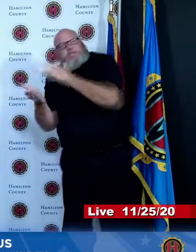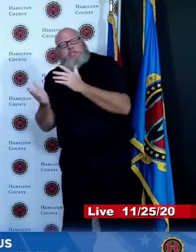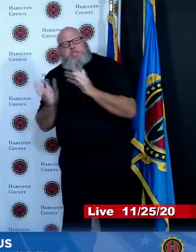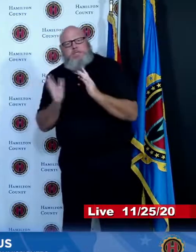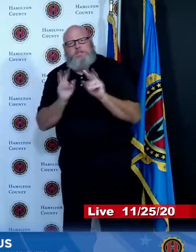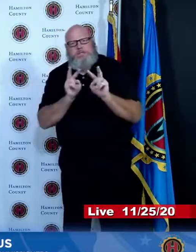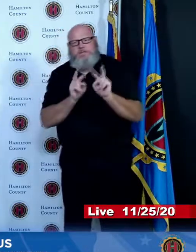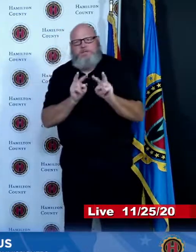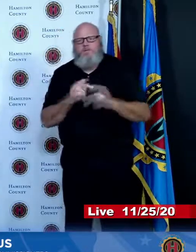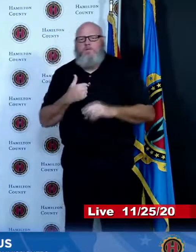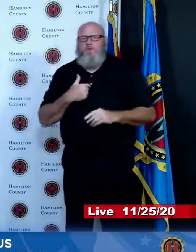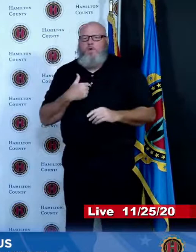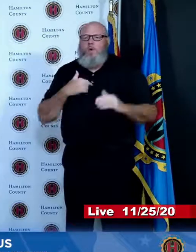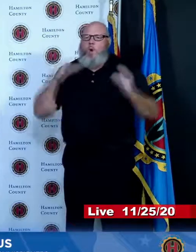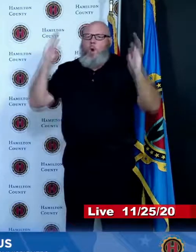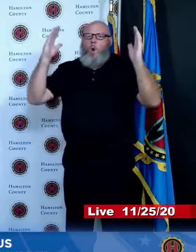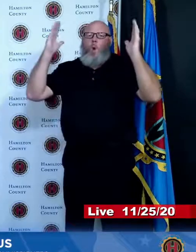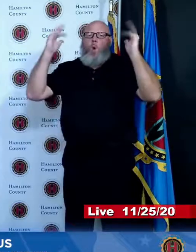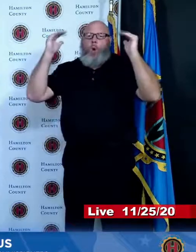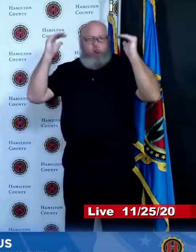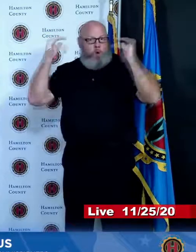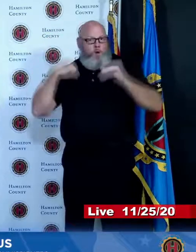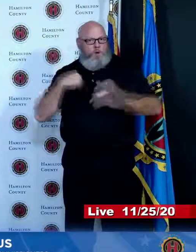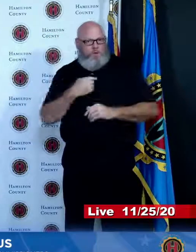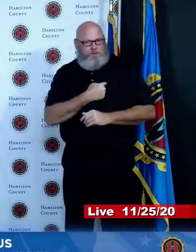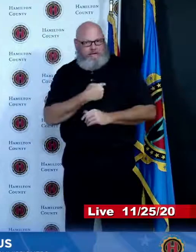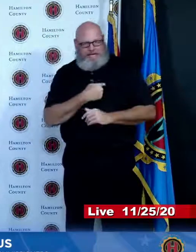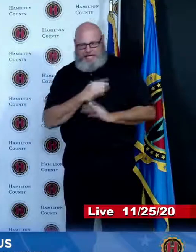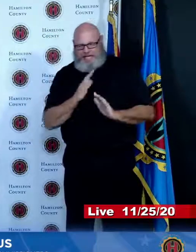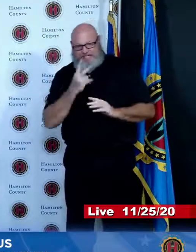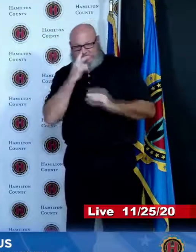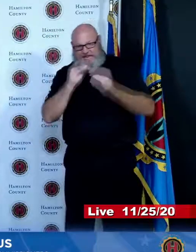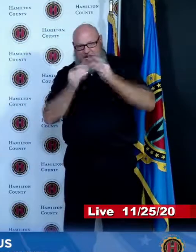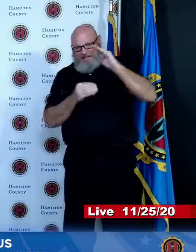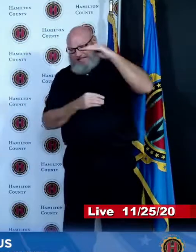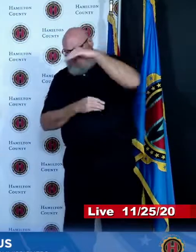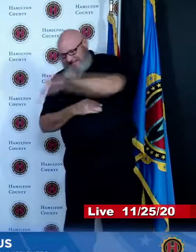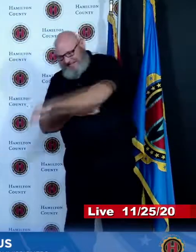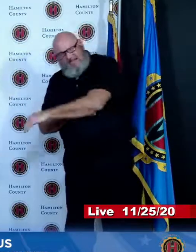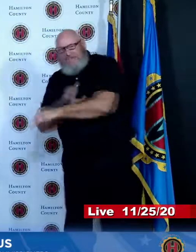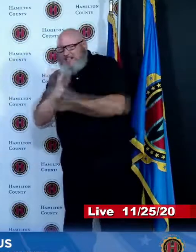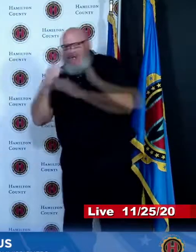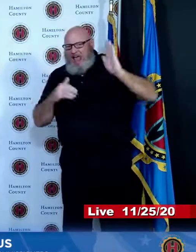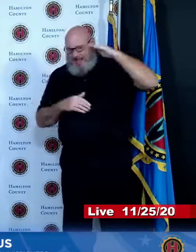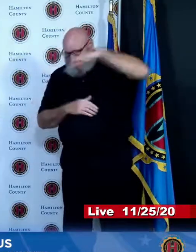this could be either a really great holiday where we've changed our behaviors or not so much if